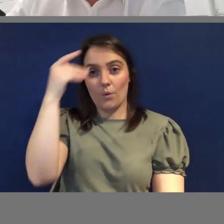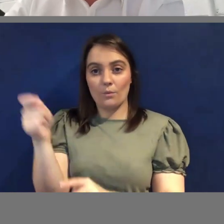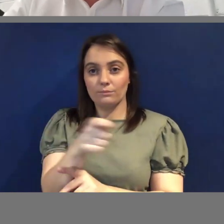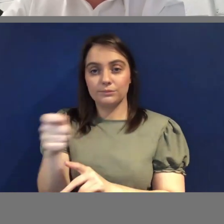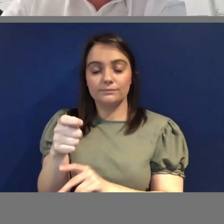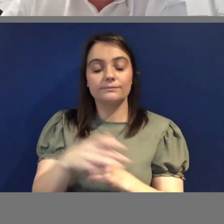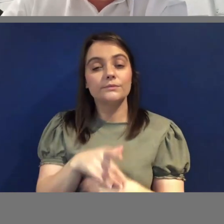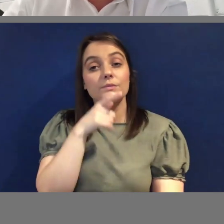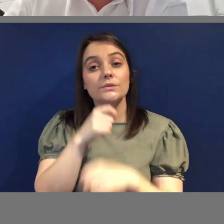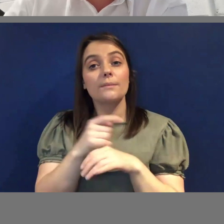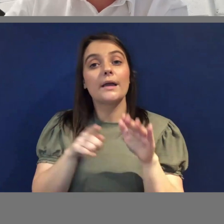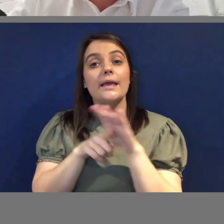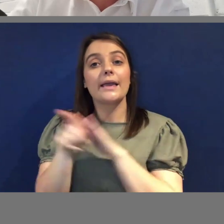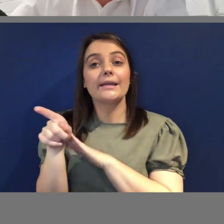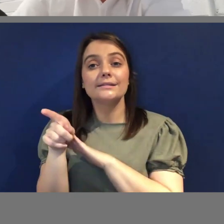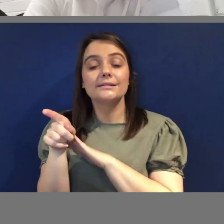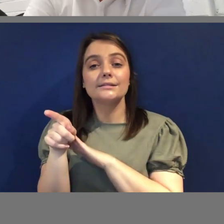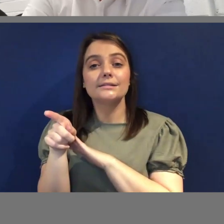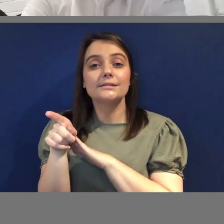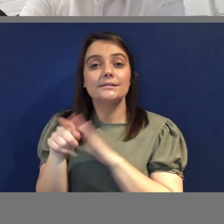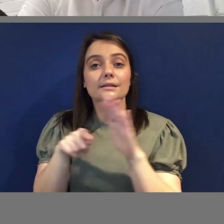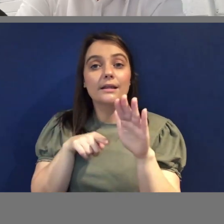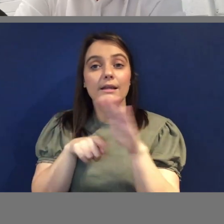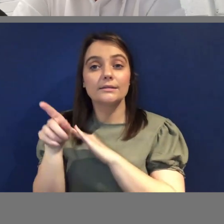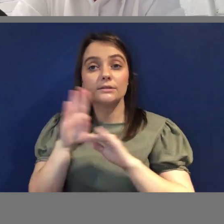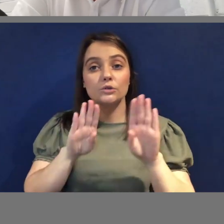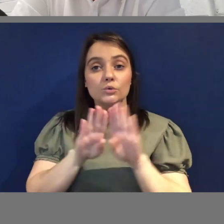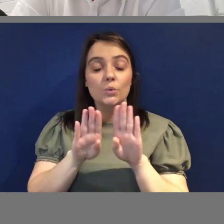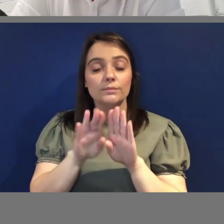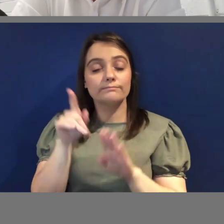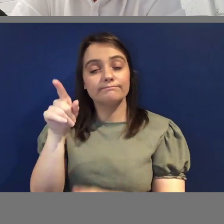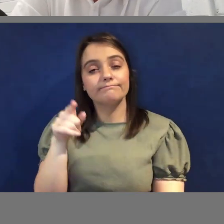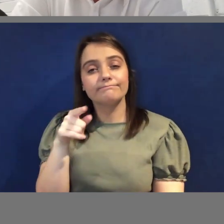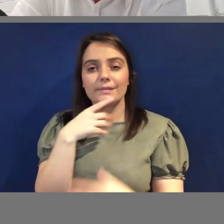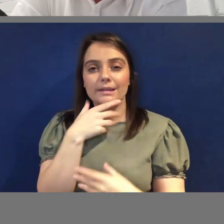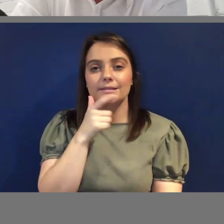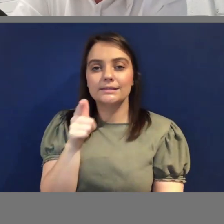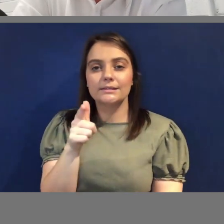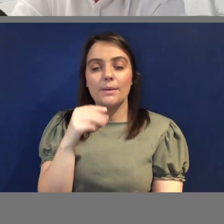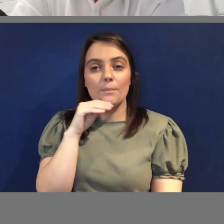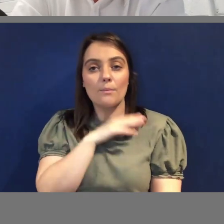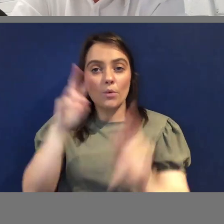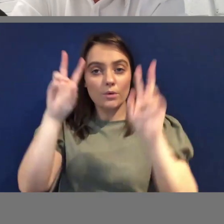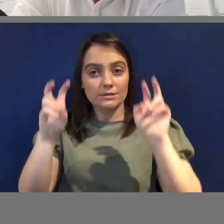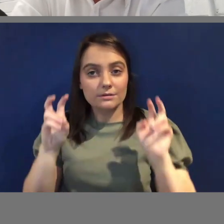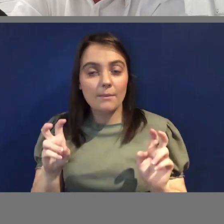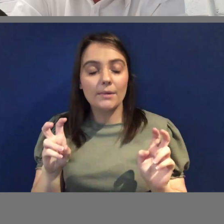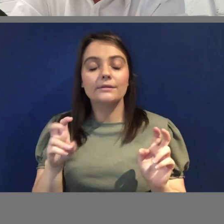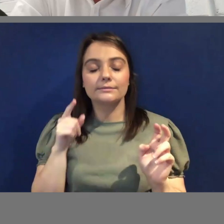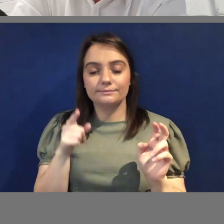doors next so again so this is something that's I suppose an important topic in you know we have to